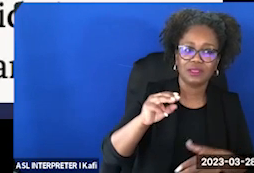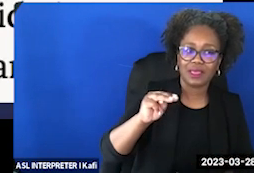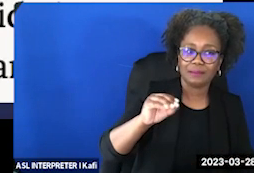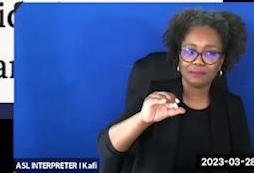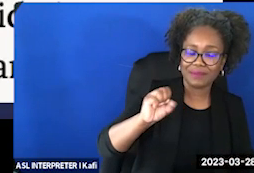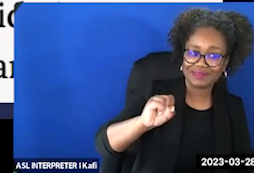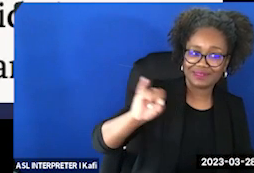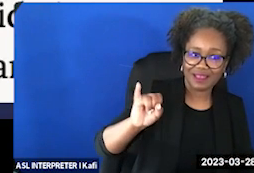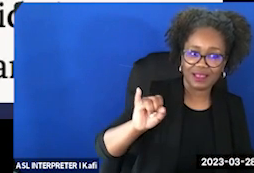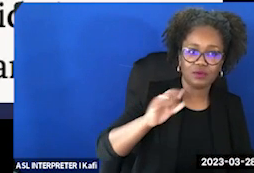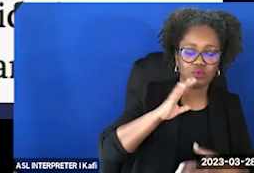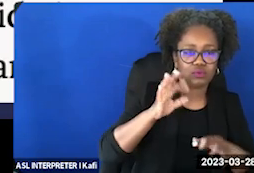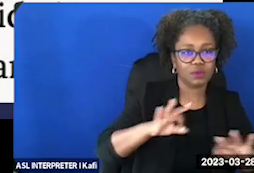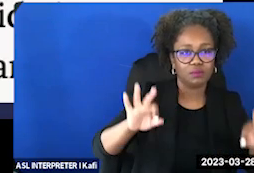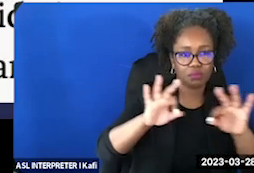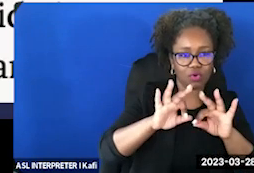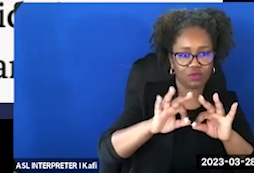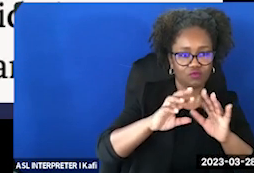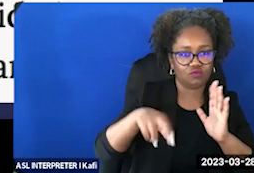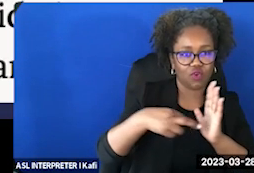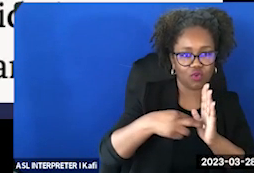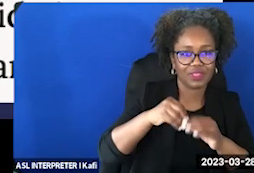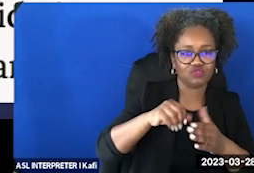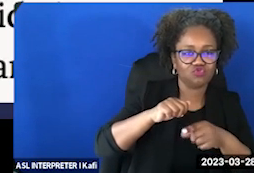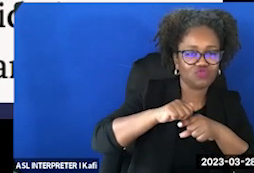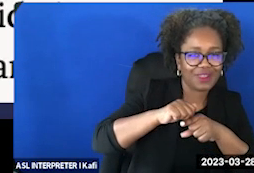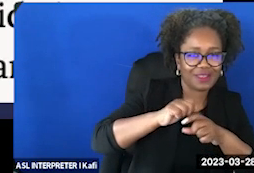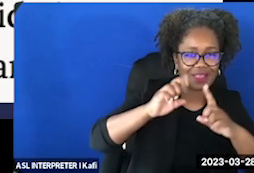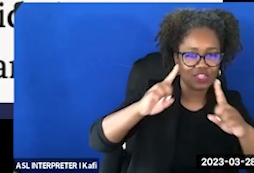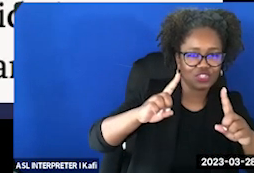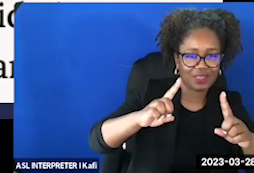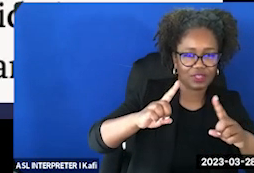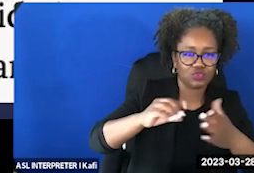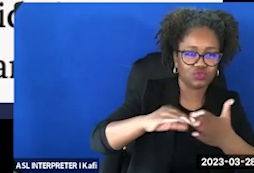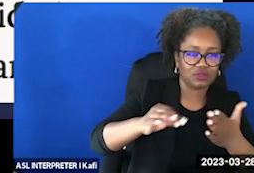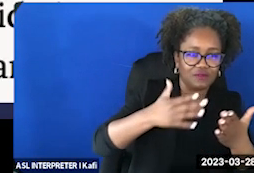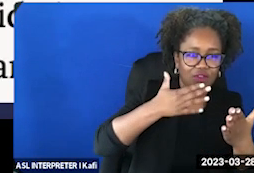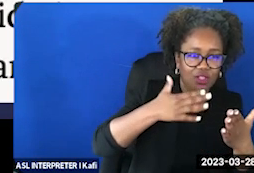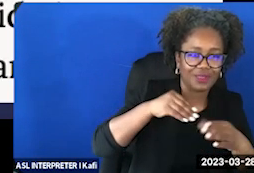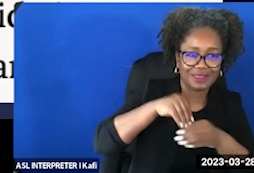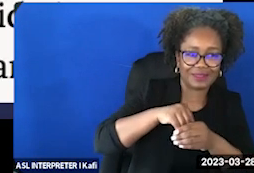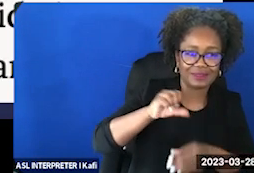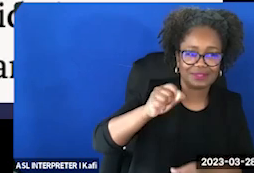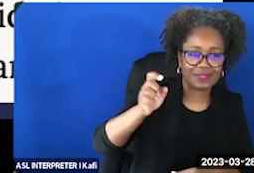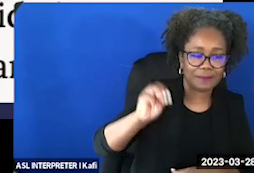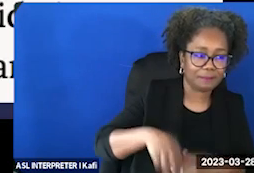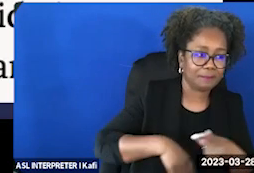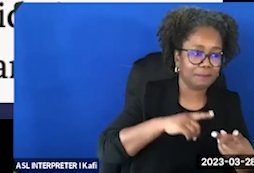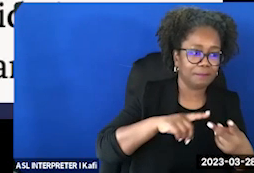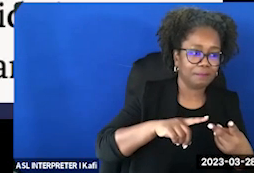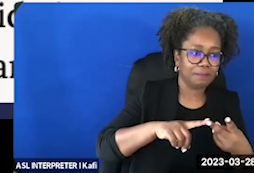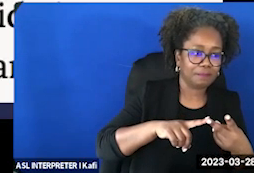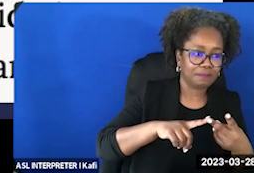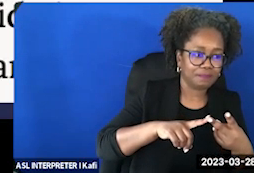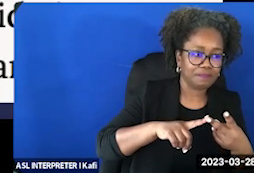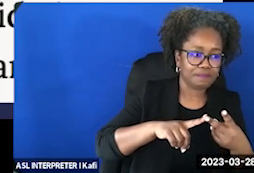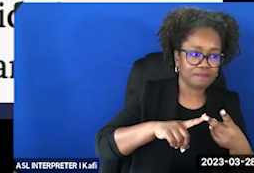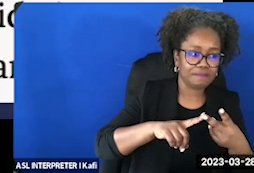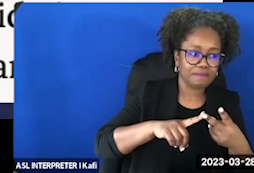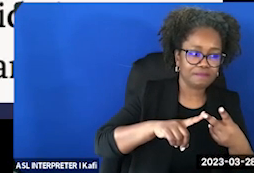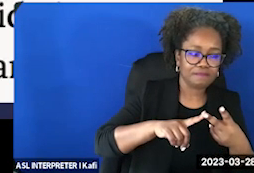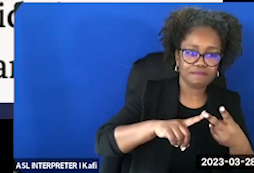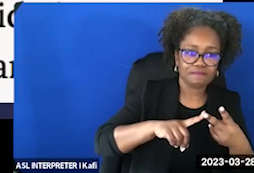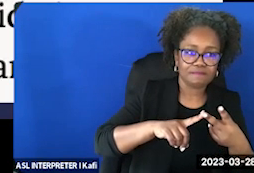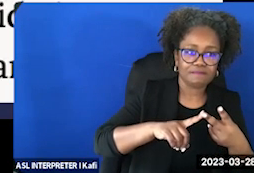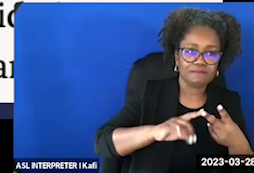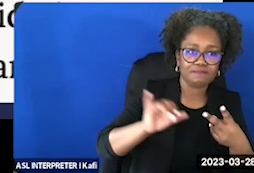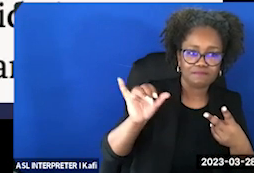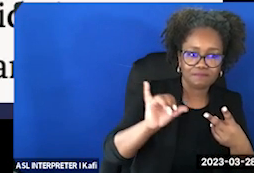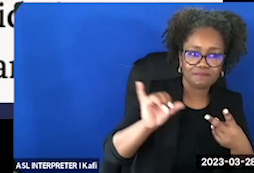Debbie Stine, Science & Technology Policy Academy: and that they were diverse student bodies and not just for race and ethnicity, but also income, enrollment, intensity, and academic preparations.